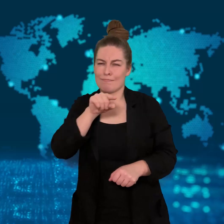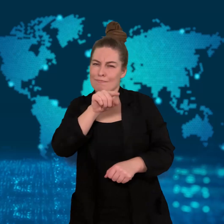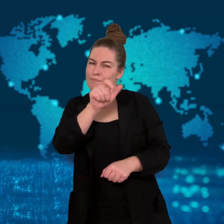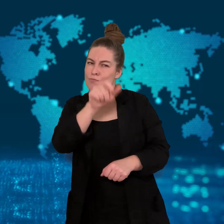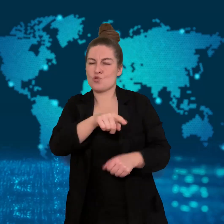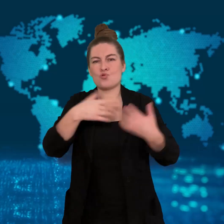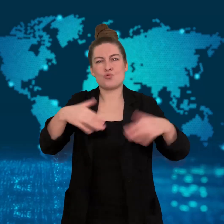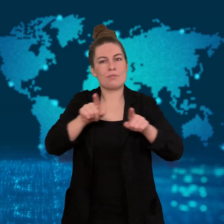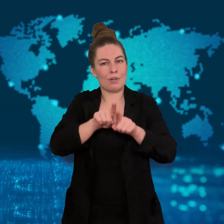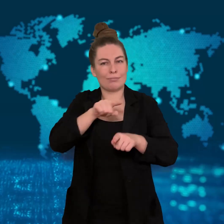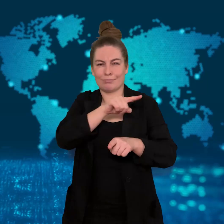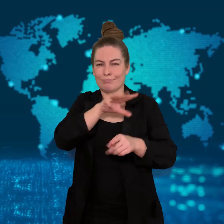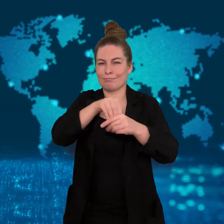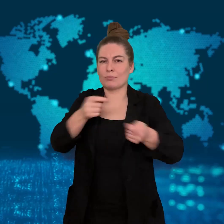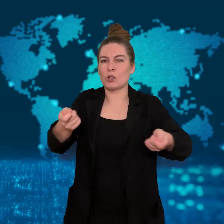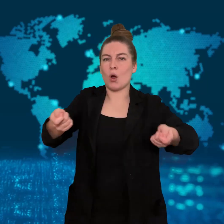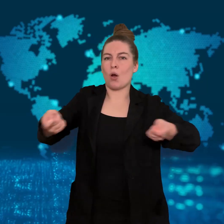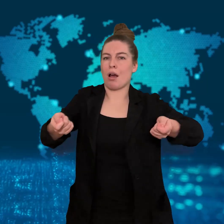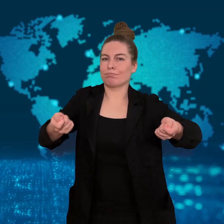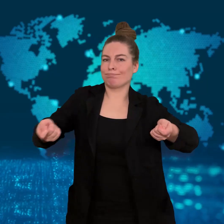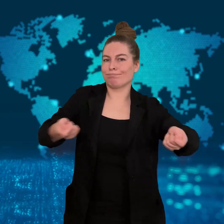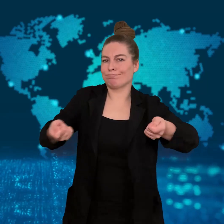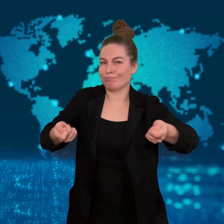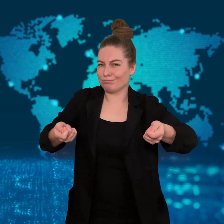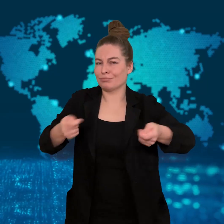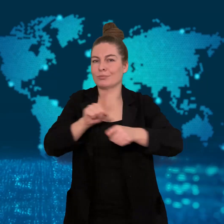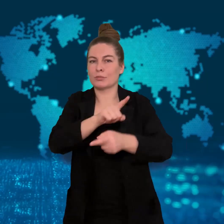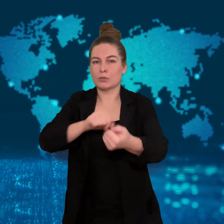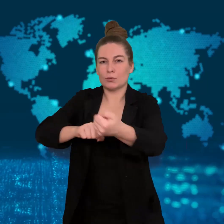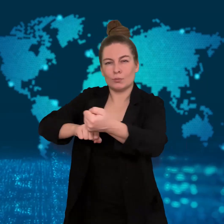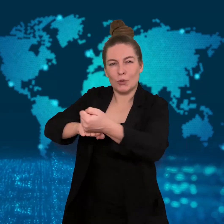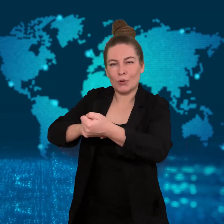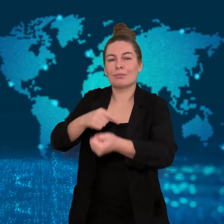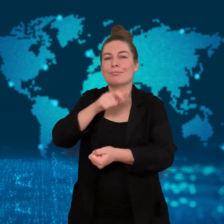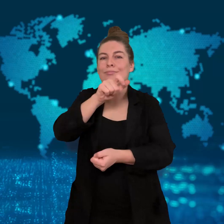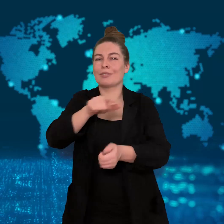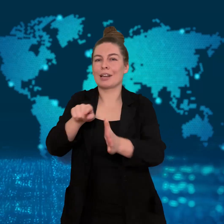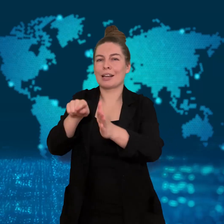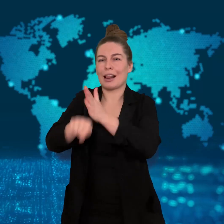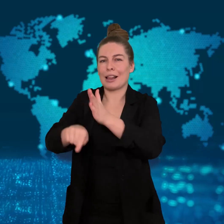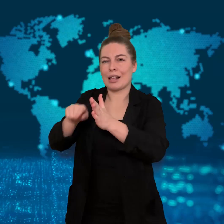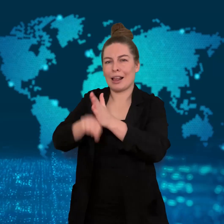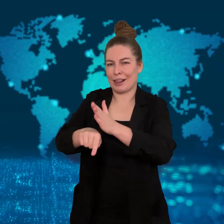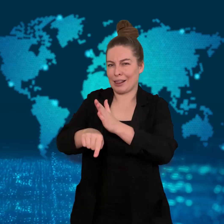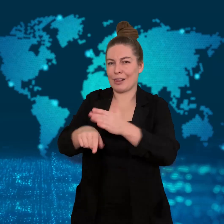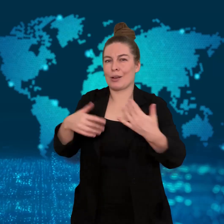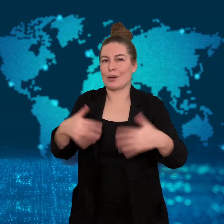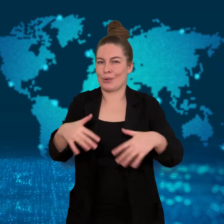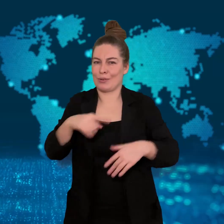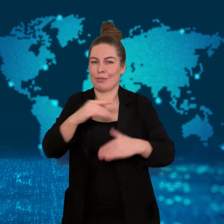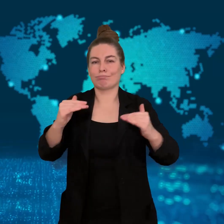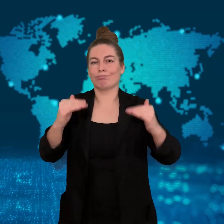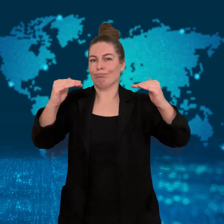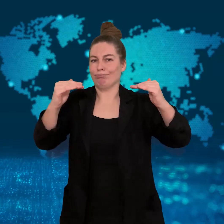Europol described Raduano as an organizer, promoter,